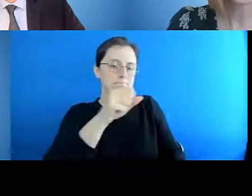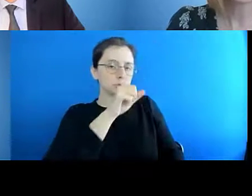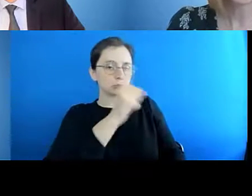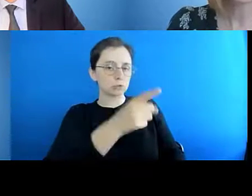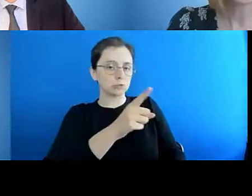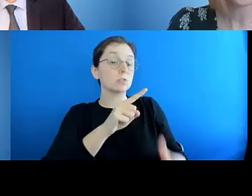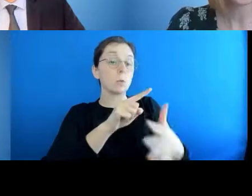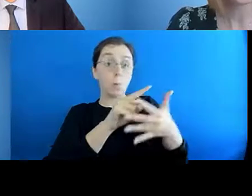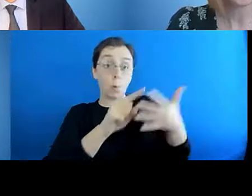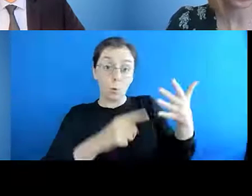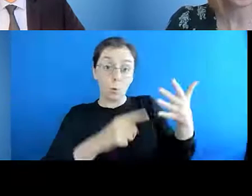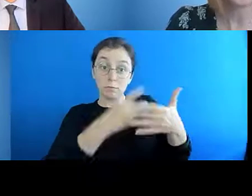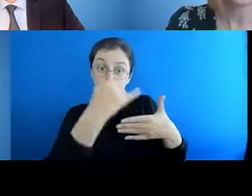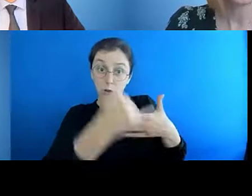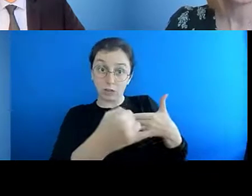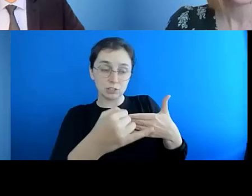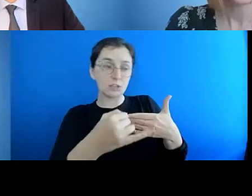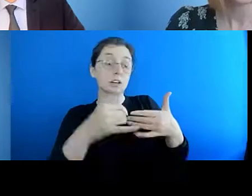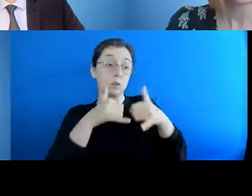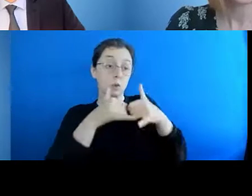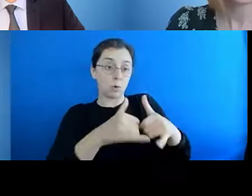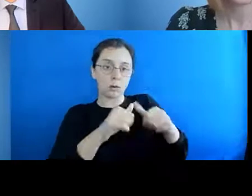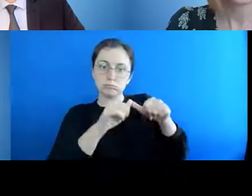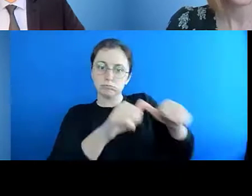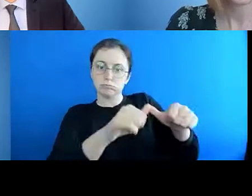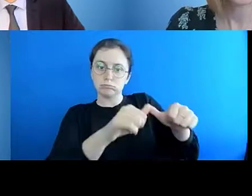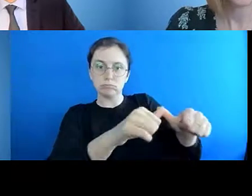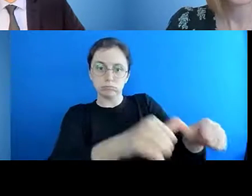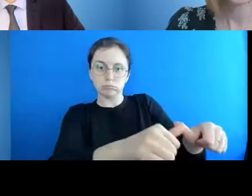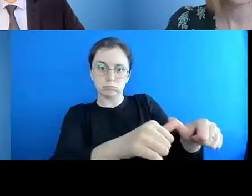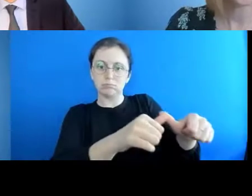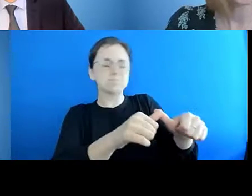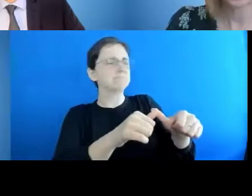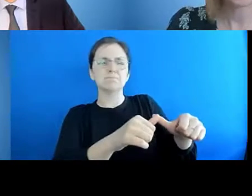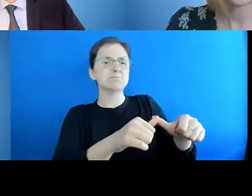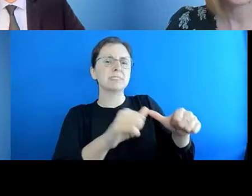where you have an ongoing award, you won't be expected retroactively